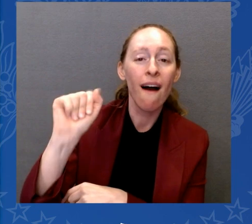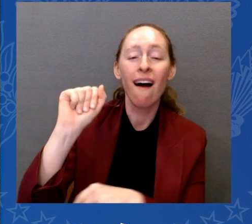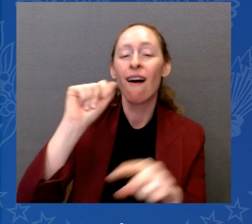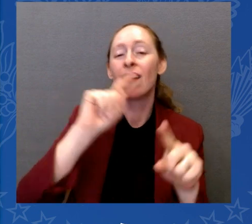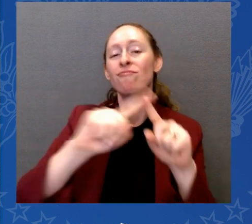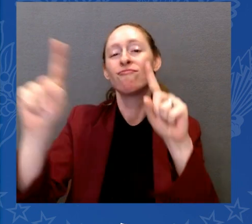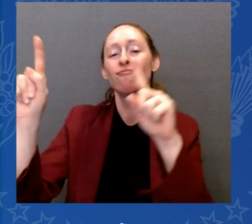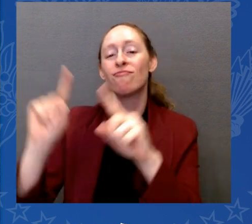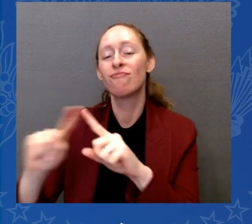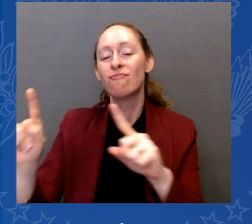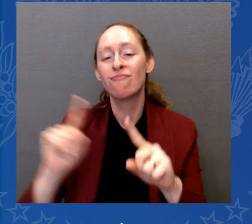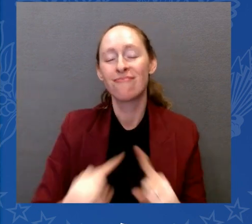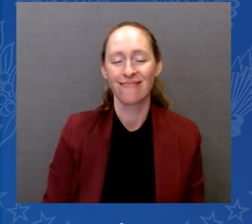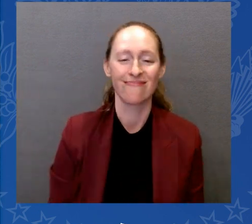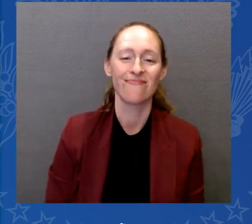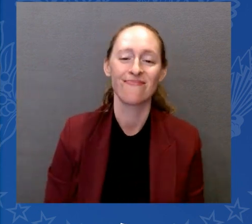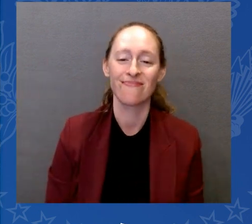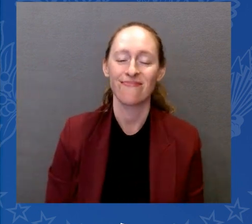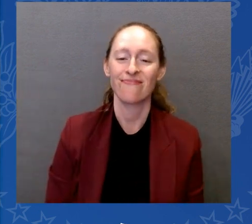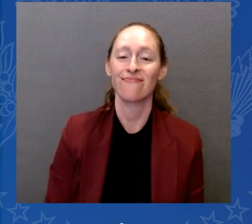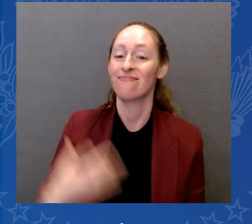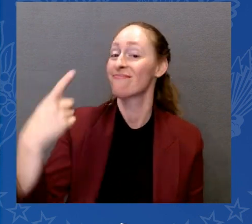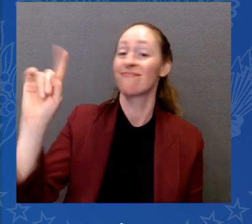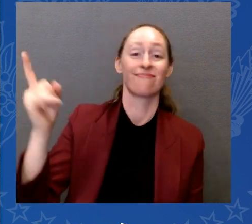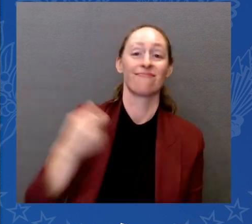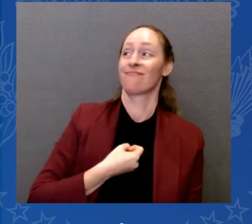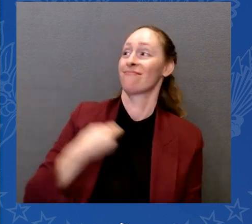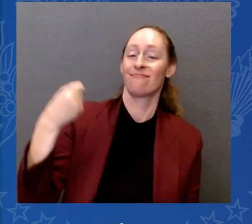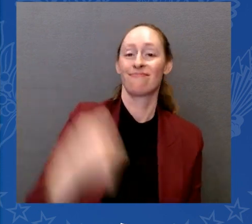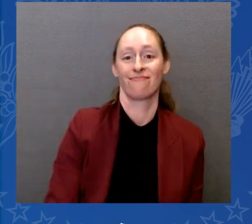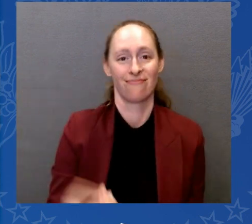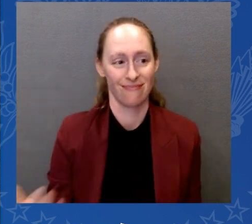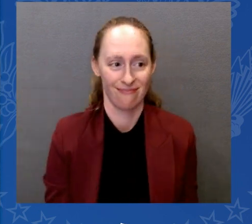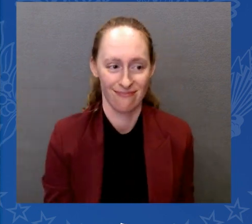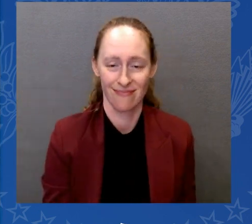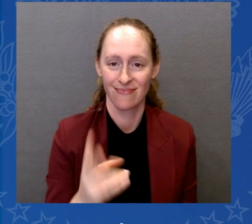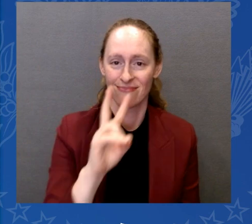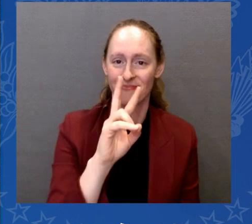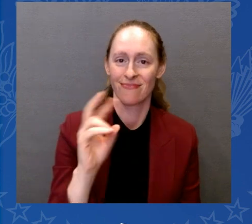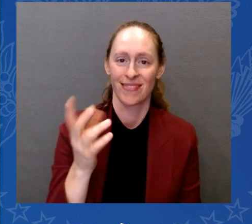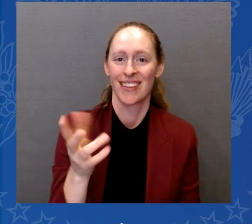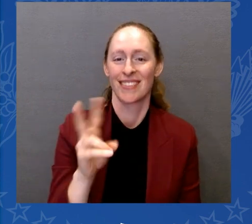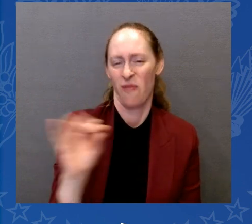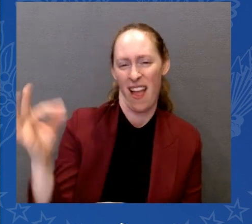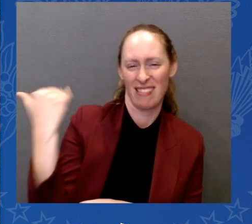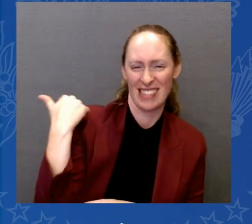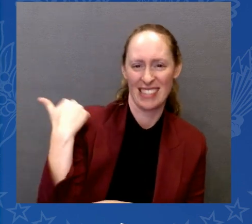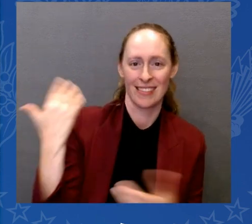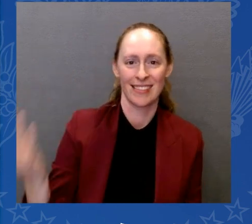I've been the forest supervisor of this incredible place and the two and a half million